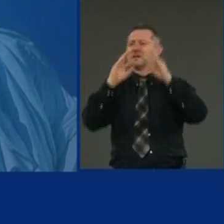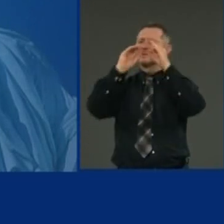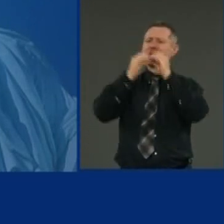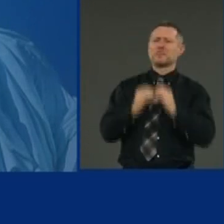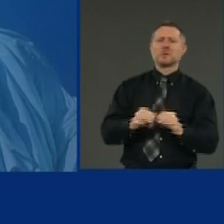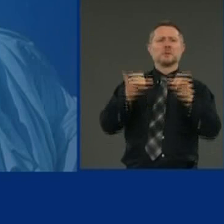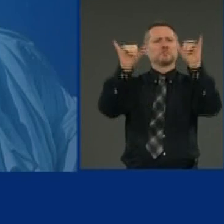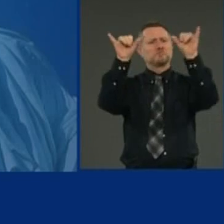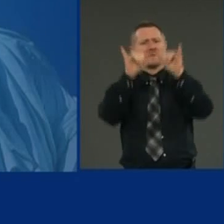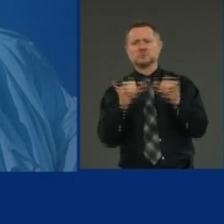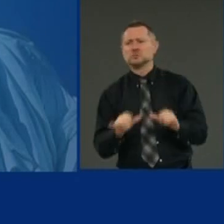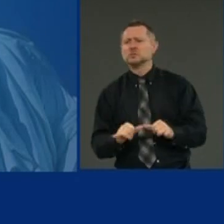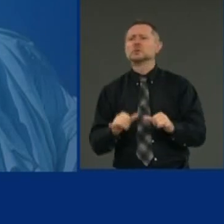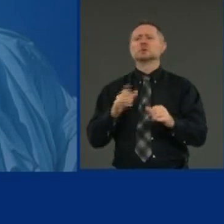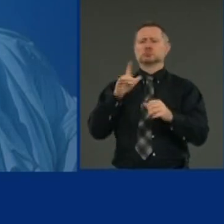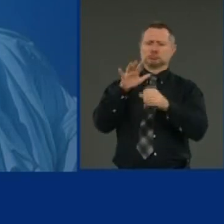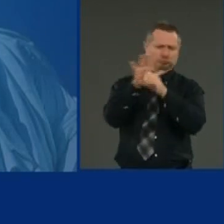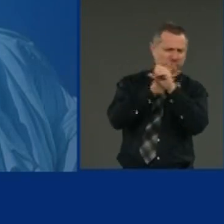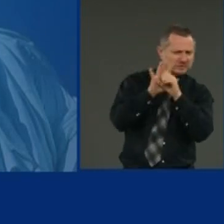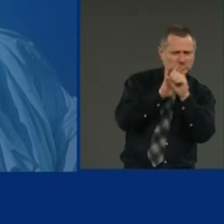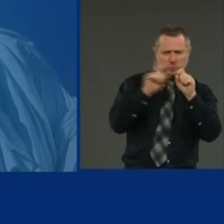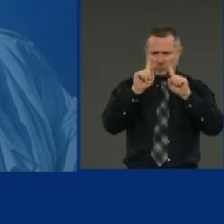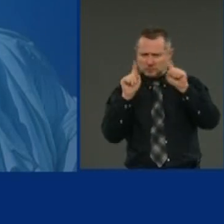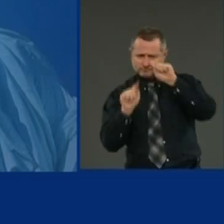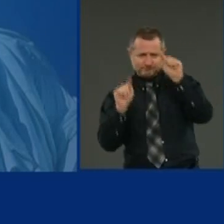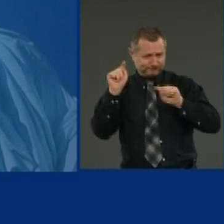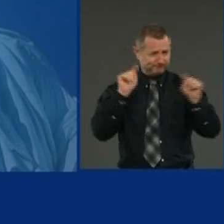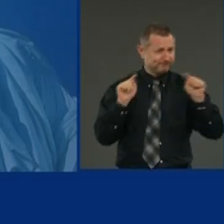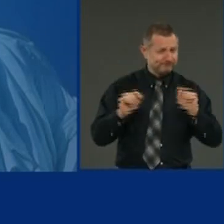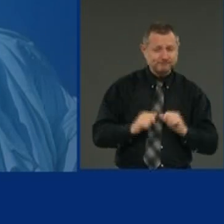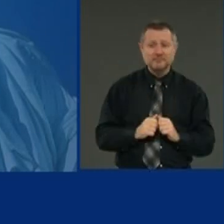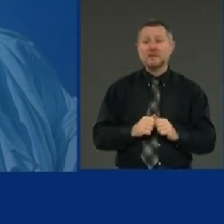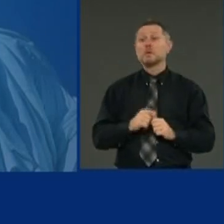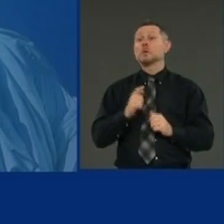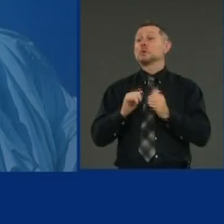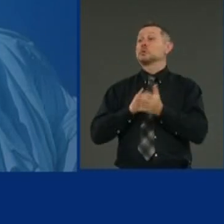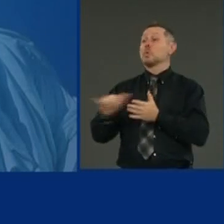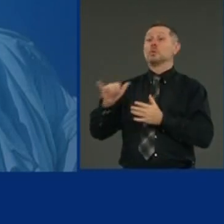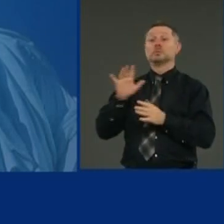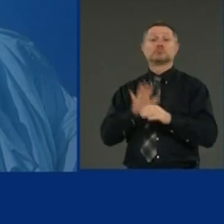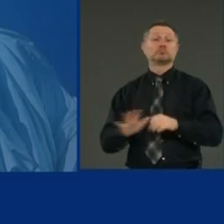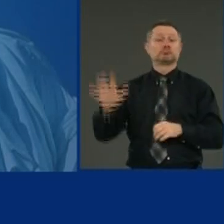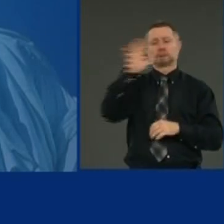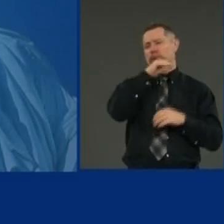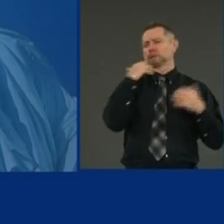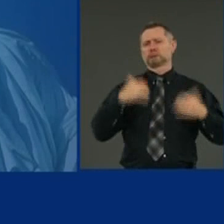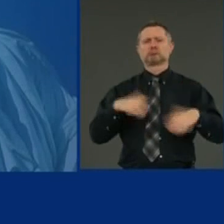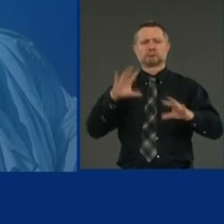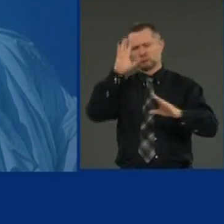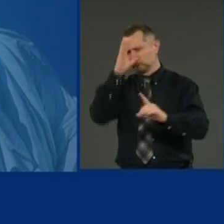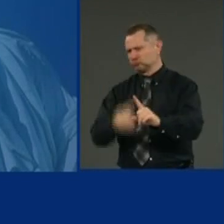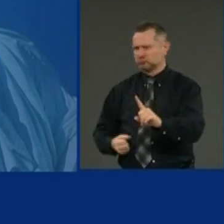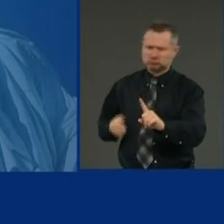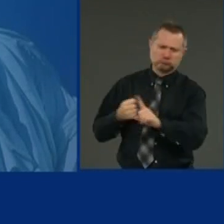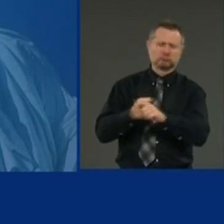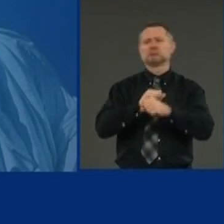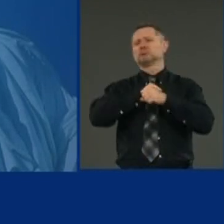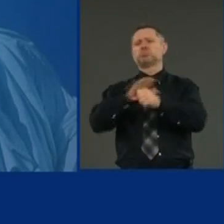AND, AS EVERYONE KNOWS, WE HAVE BEEN LOOKING AT THE NUMBERS, LOOKING AT THE METRICS IN TERMS OF DIFFERENT REGIONS ACROSS THE STATE.